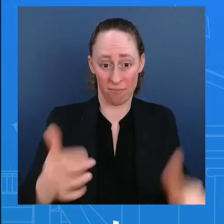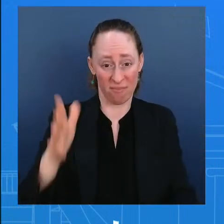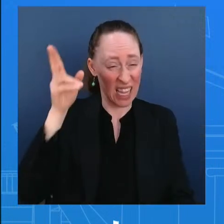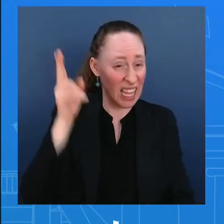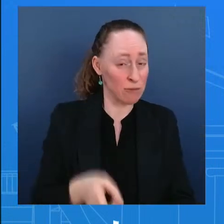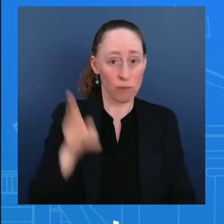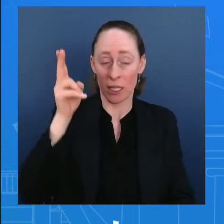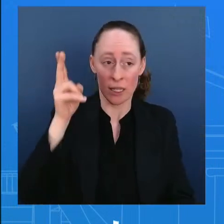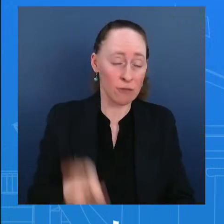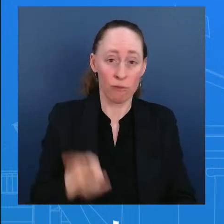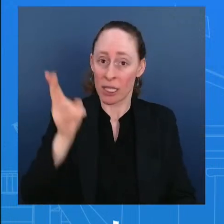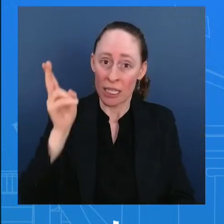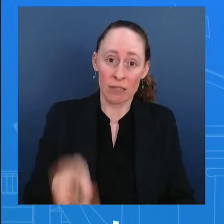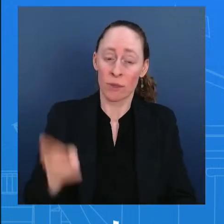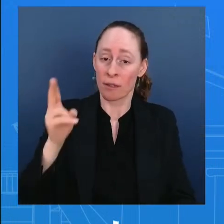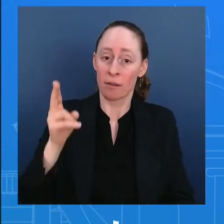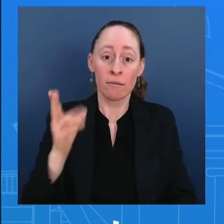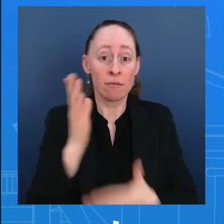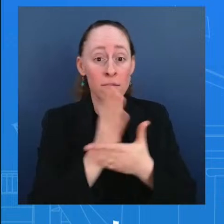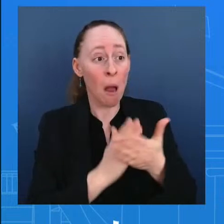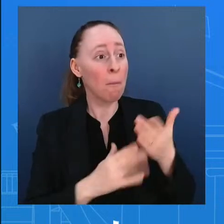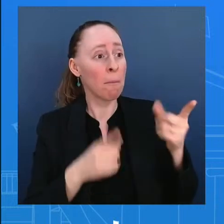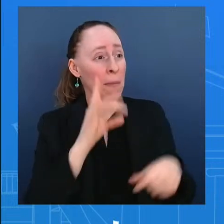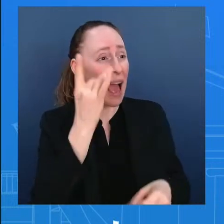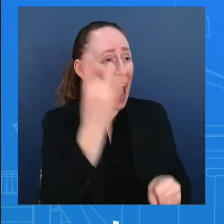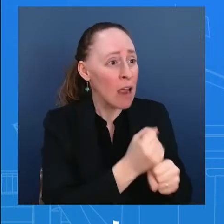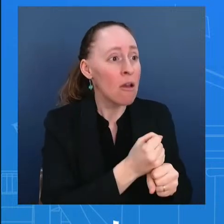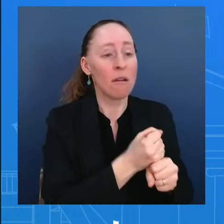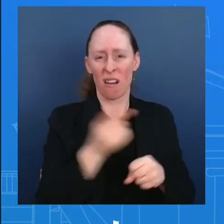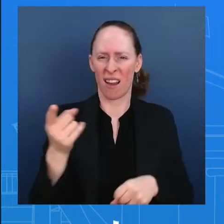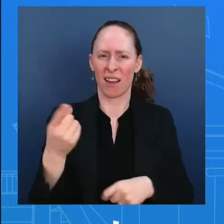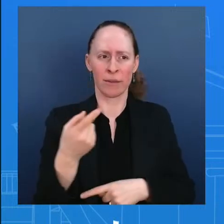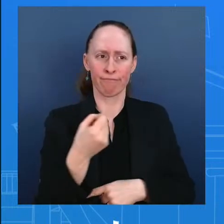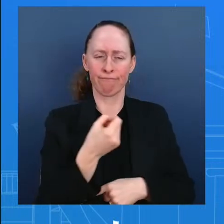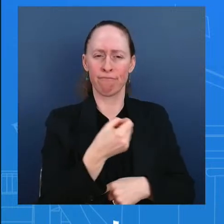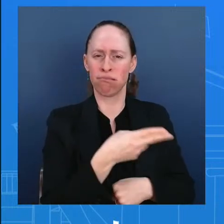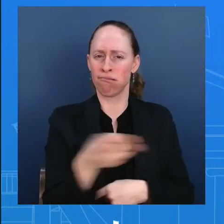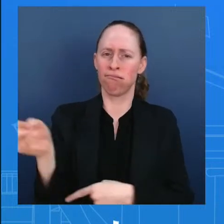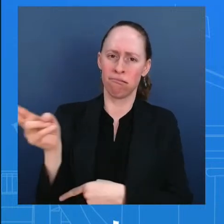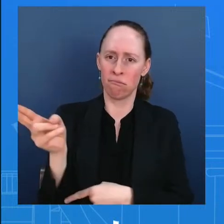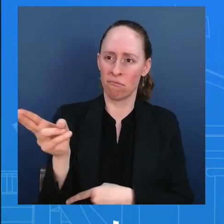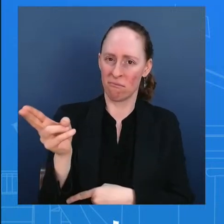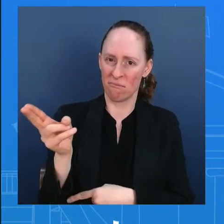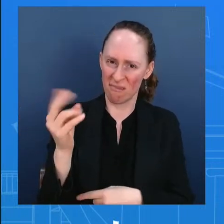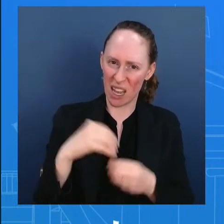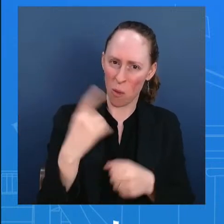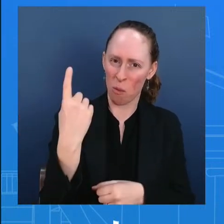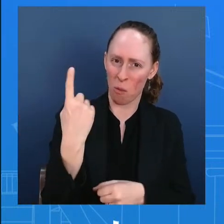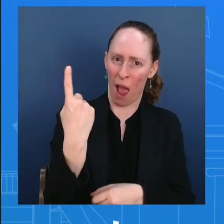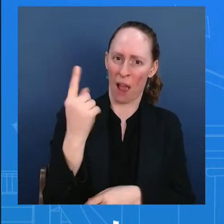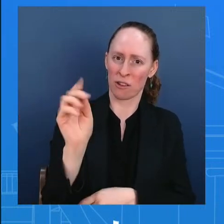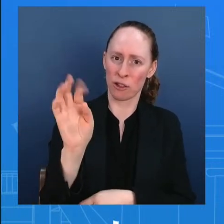And that is -- that is just the facts. That is what we’ve been able to see from the Biden-Harris administration.